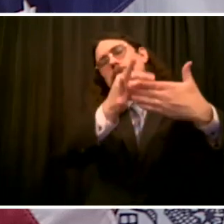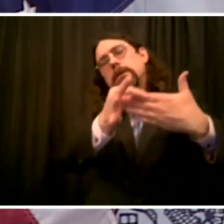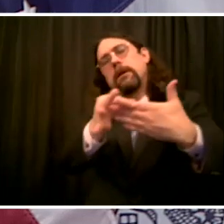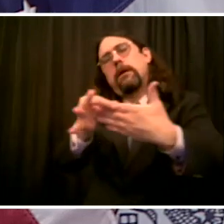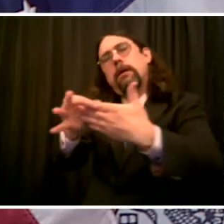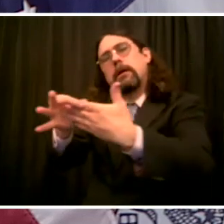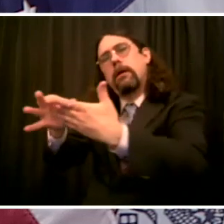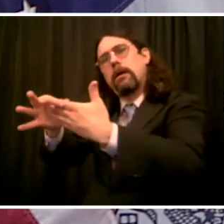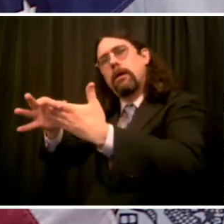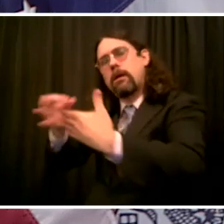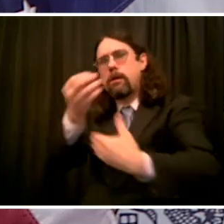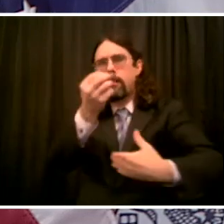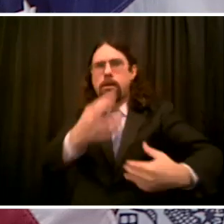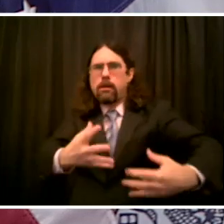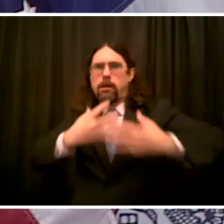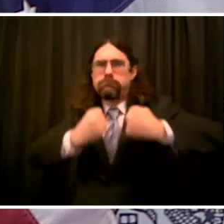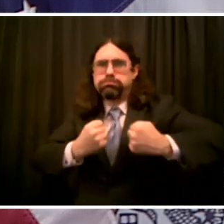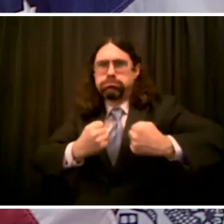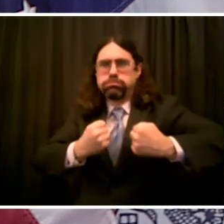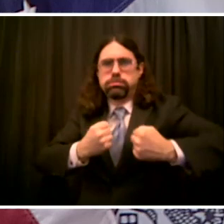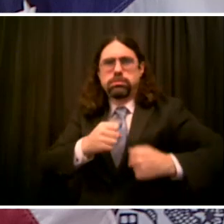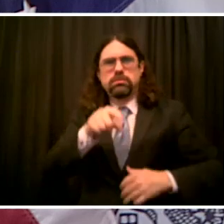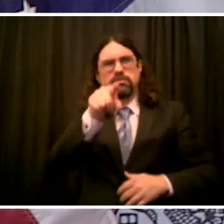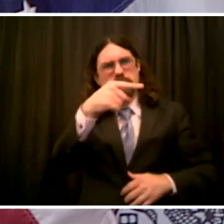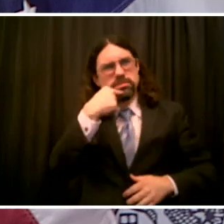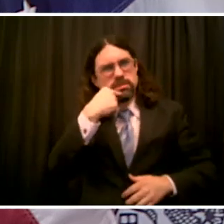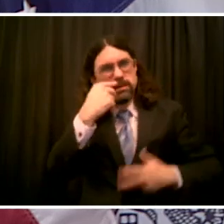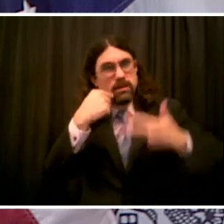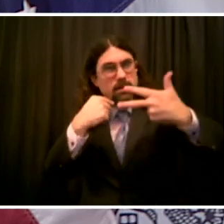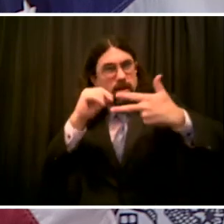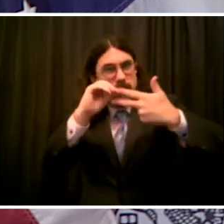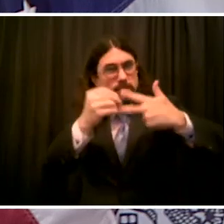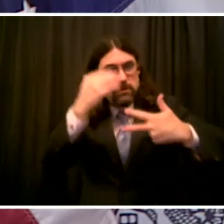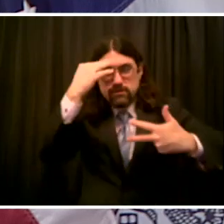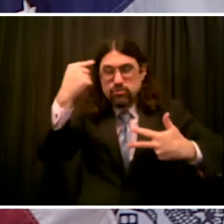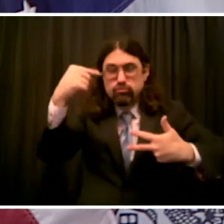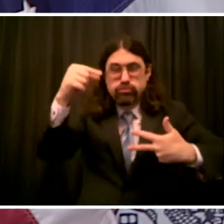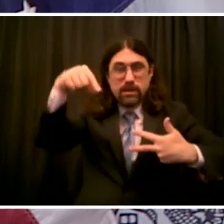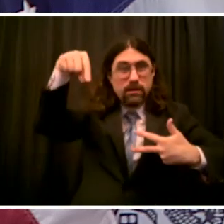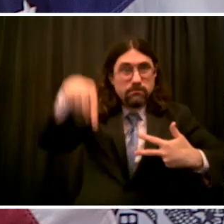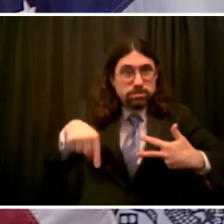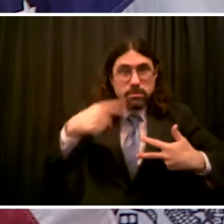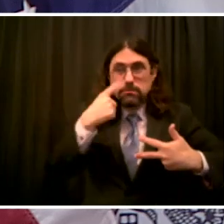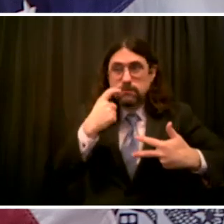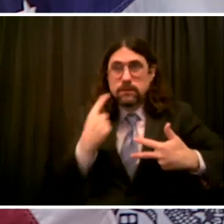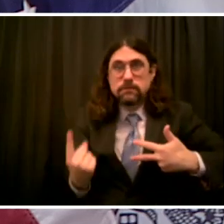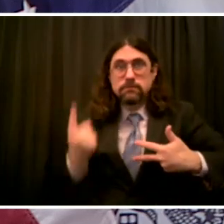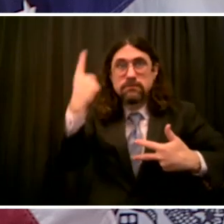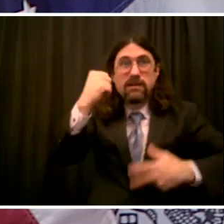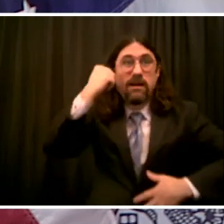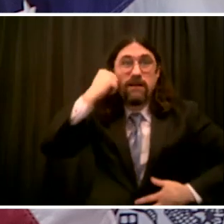DESCRIPTION OF THE,M IT SAYS ONCE ALL OF THESE INDICATORS REACH THEIR MILESTONES, THE CITY WILL